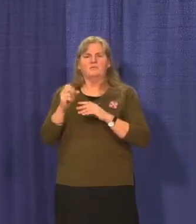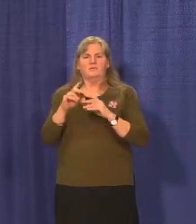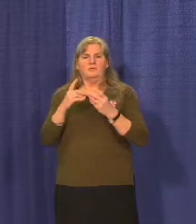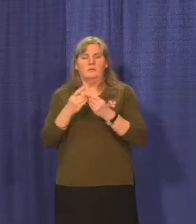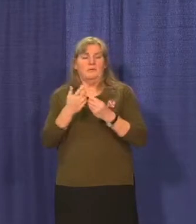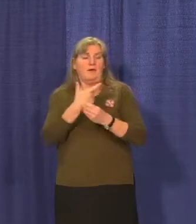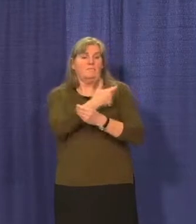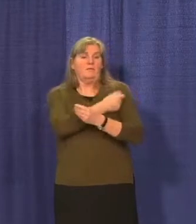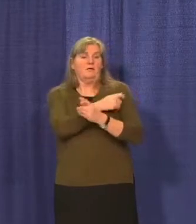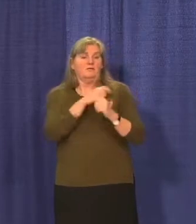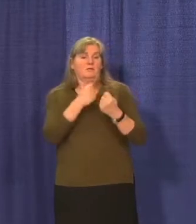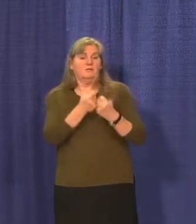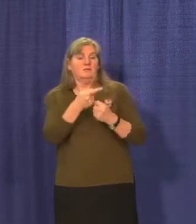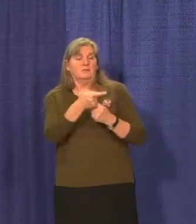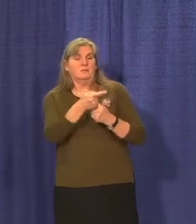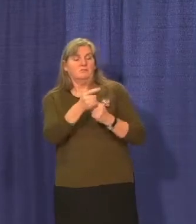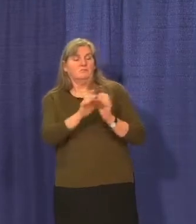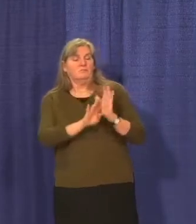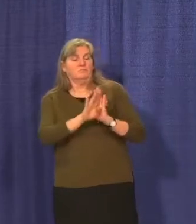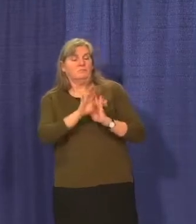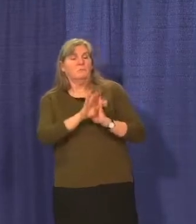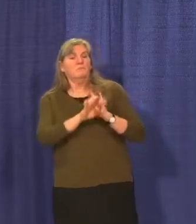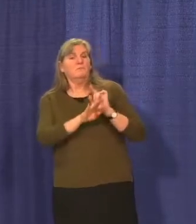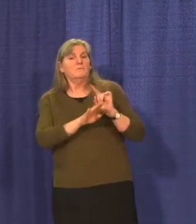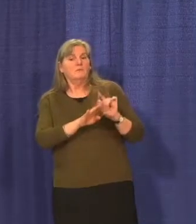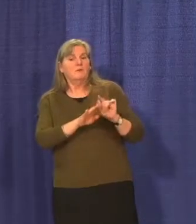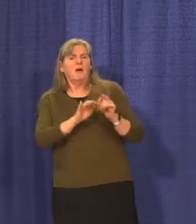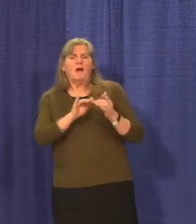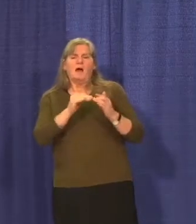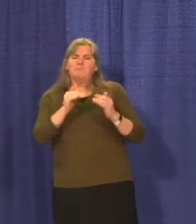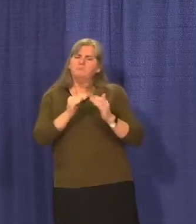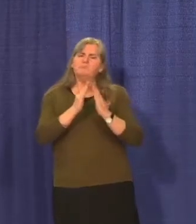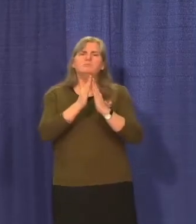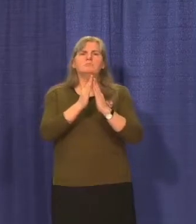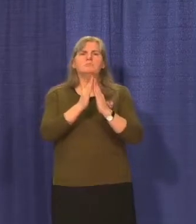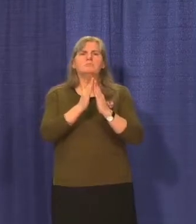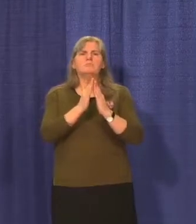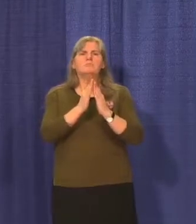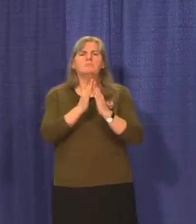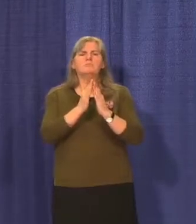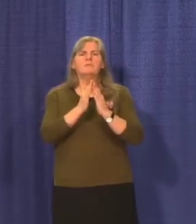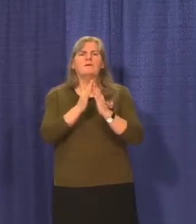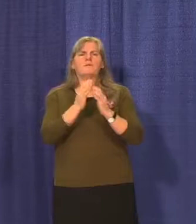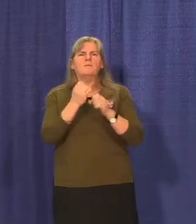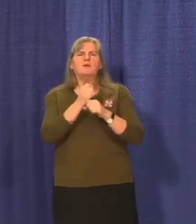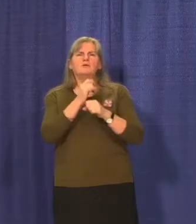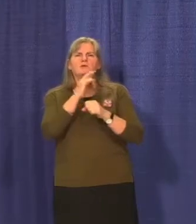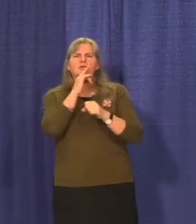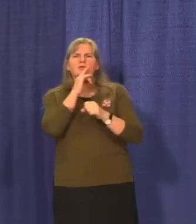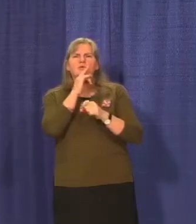social services, the vaccination team came up with some new ways